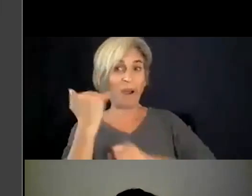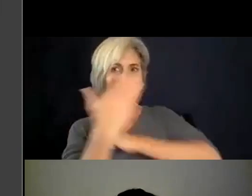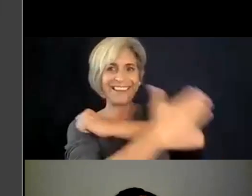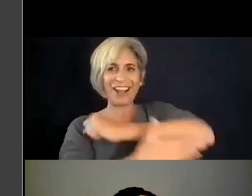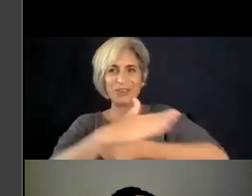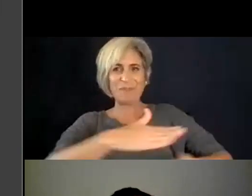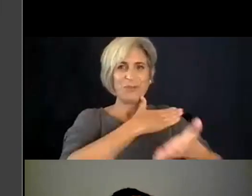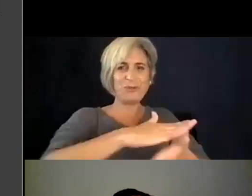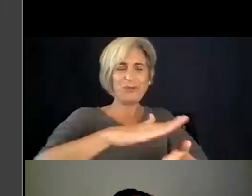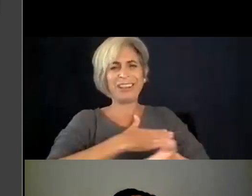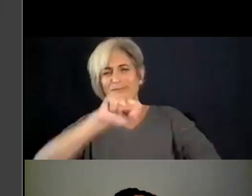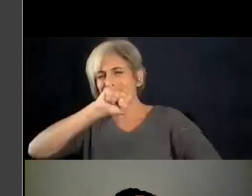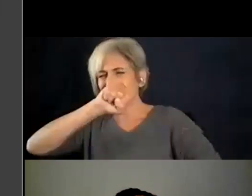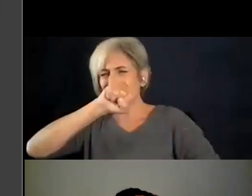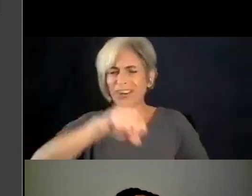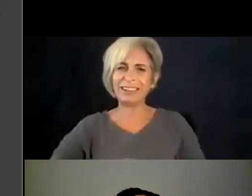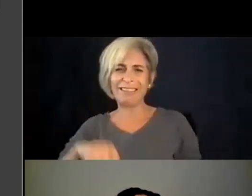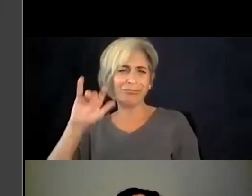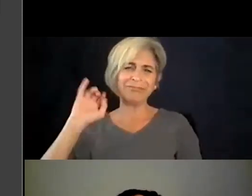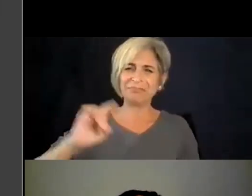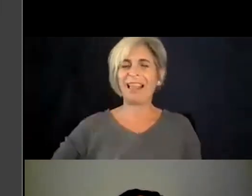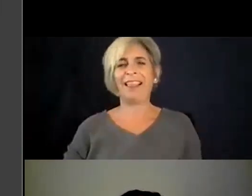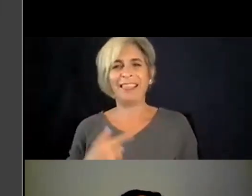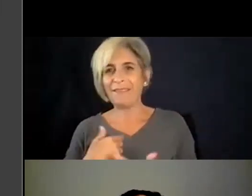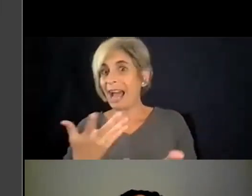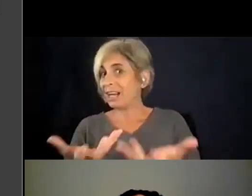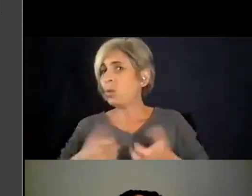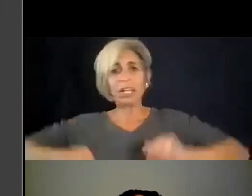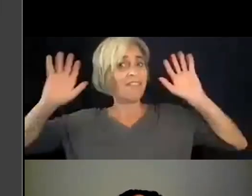I love them a lot and I didn't want to have to give those up.